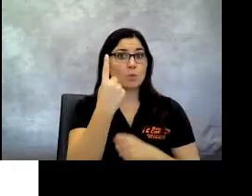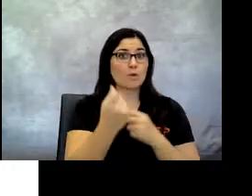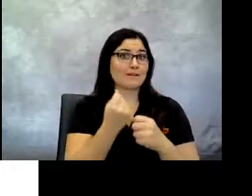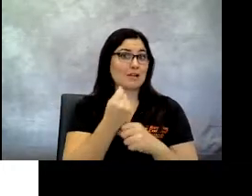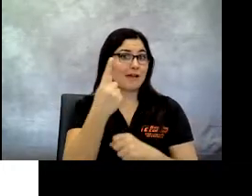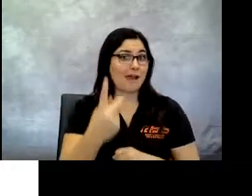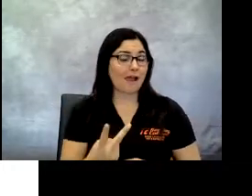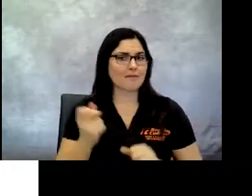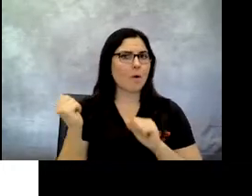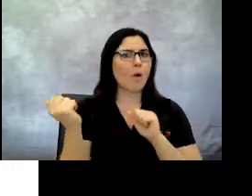Across the board.